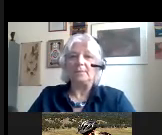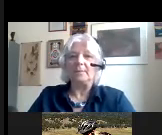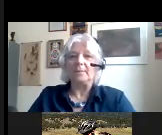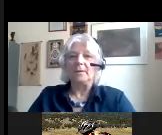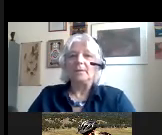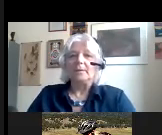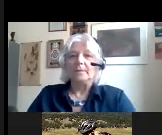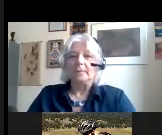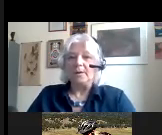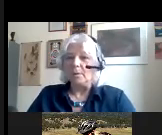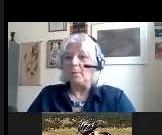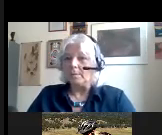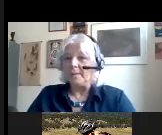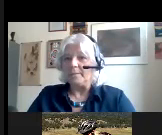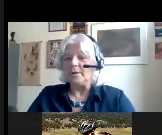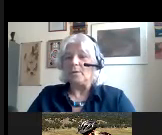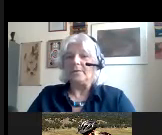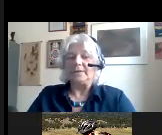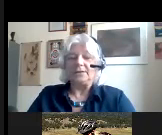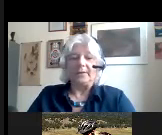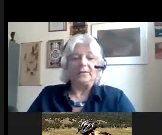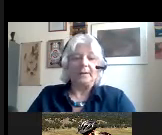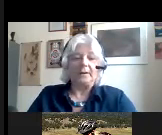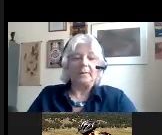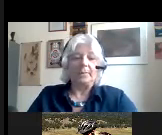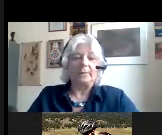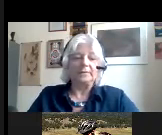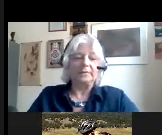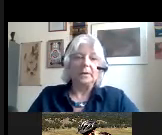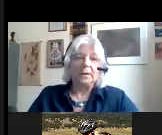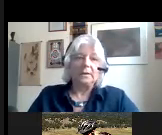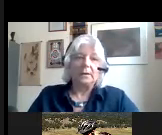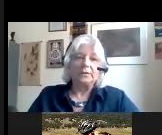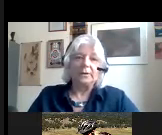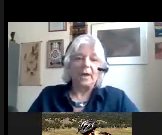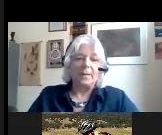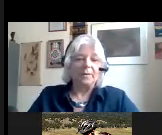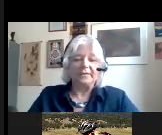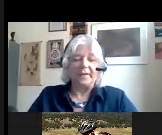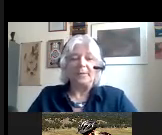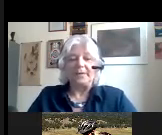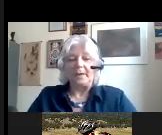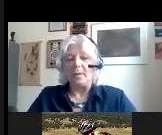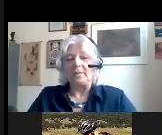minimal, maybe minimal, but they still have some economic perks. Just a couple of examples.